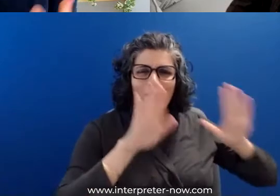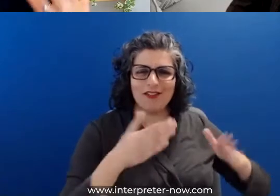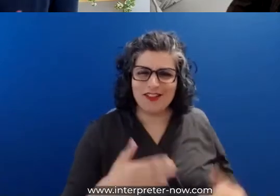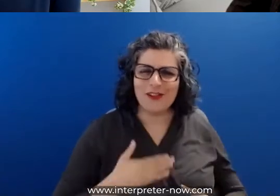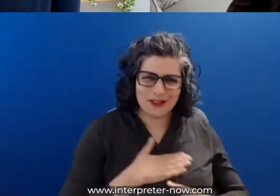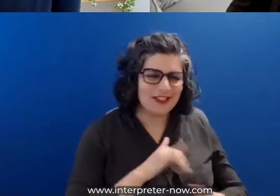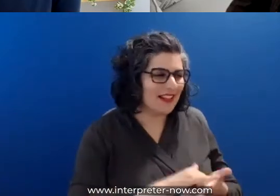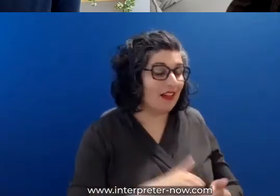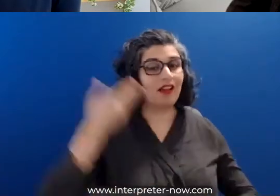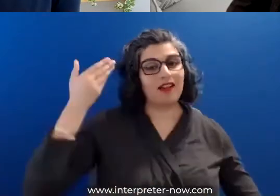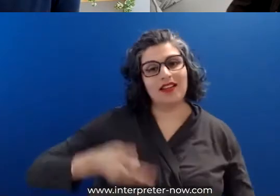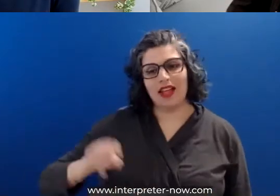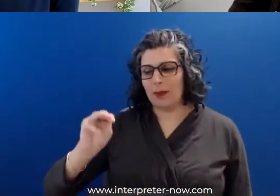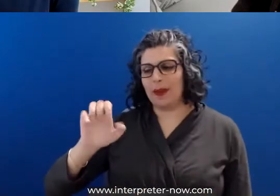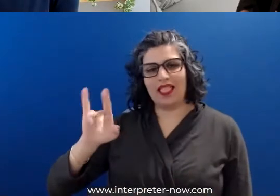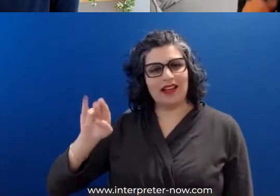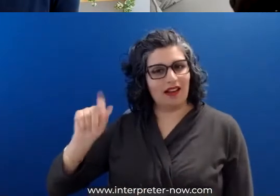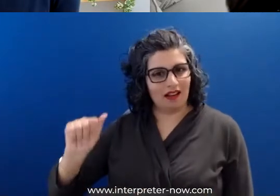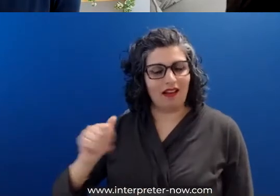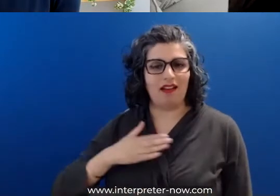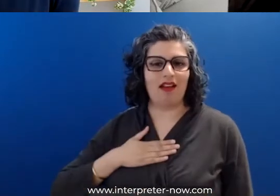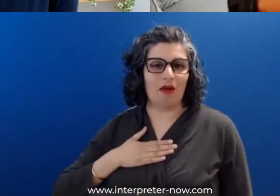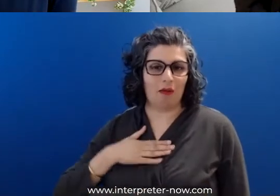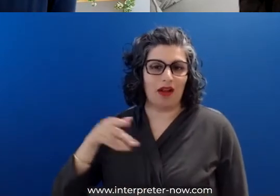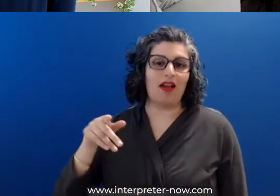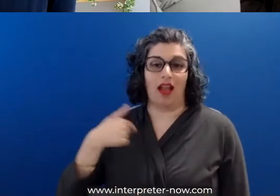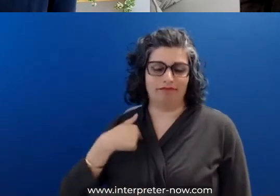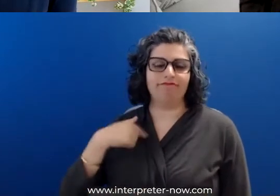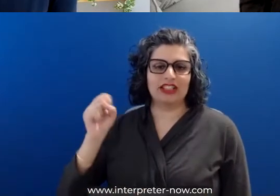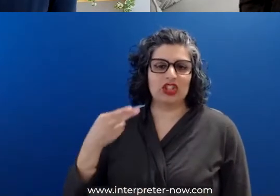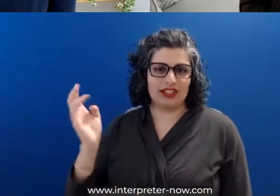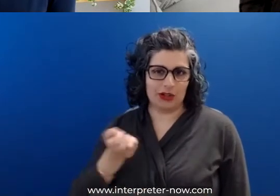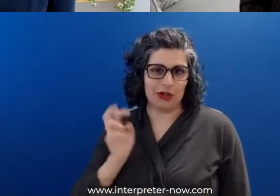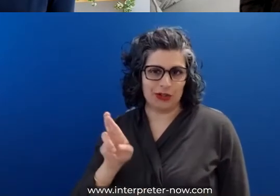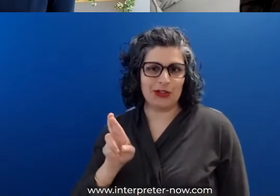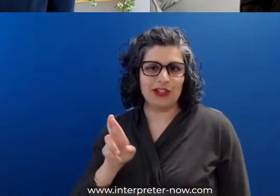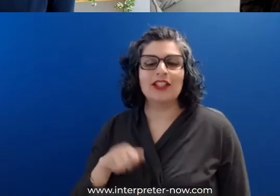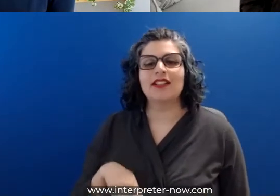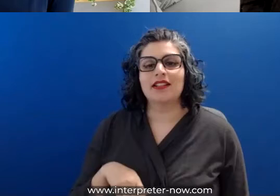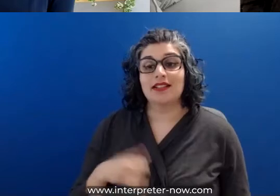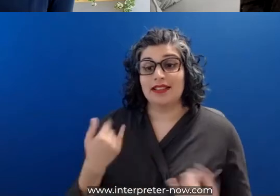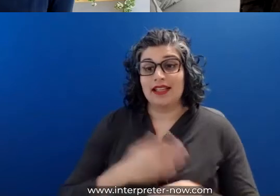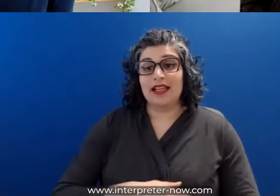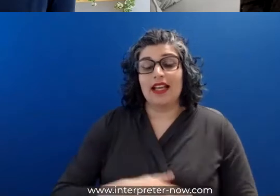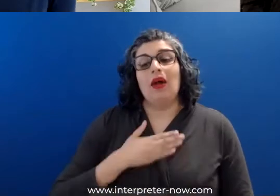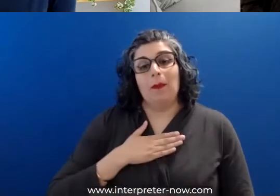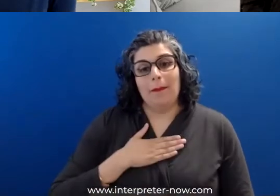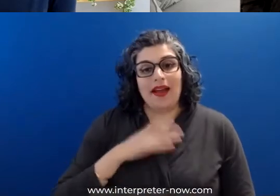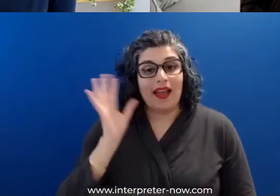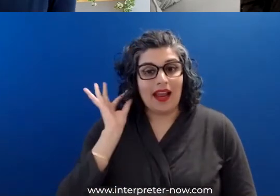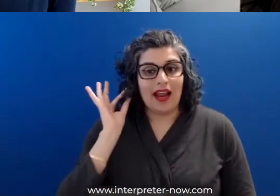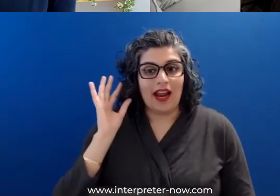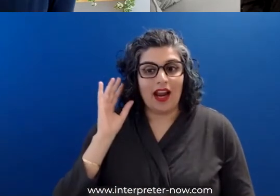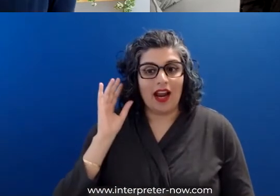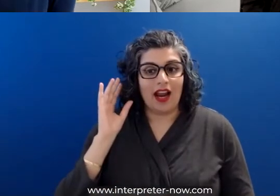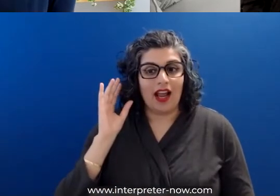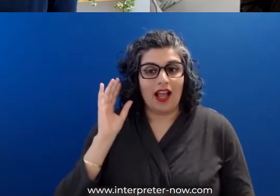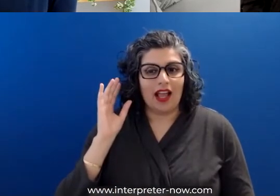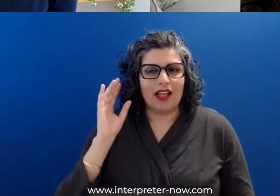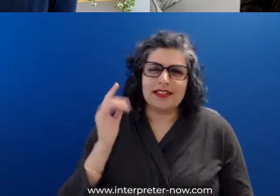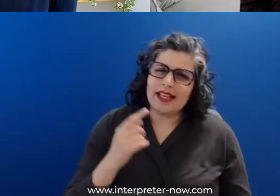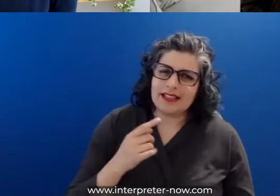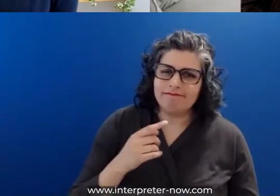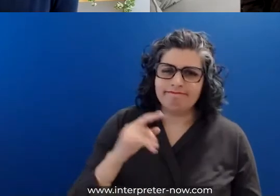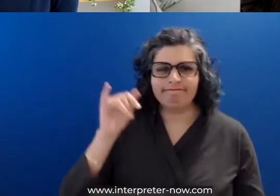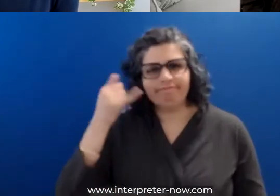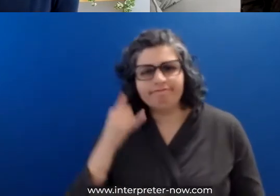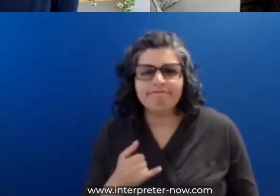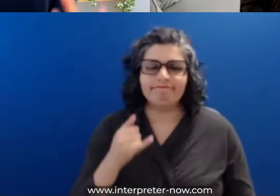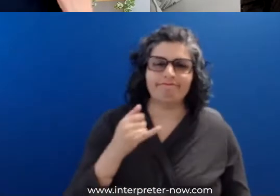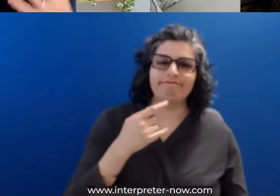I am Melinda, my pronouns are She/Her. Today my hair is long, and red and blonde, but pulled